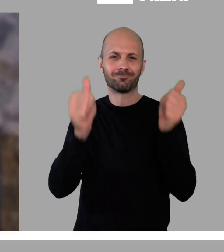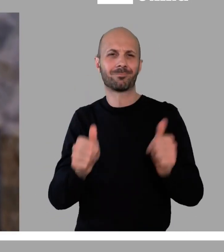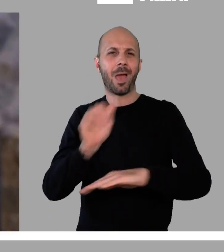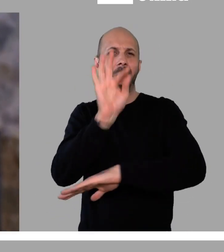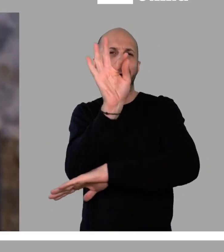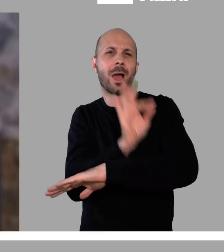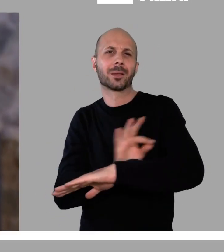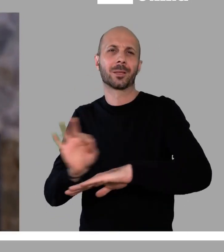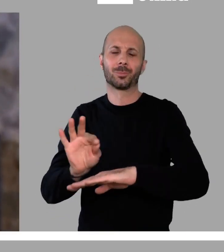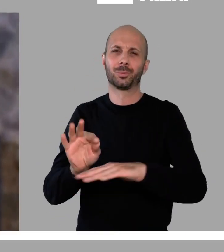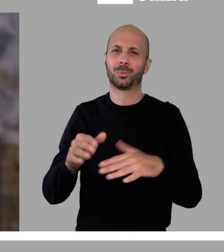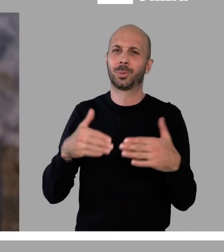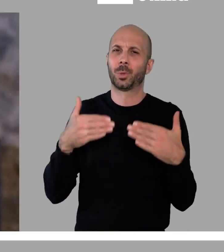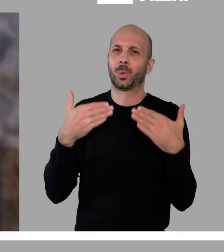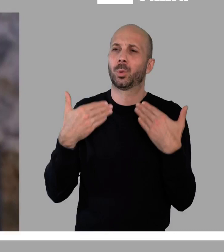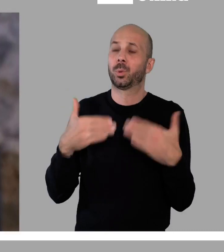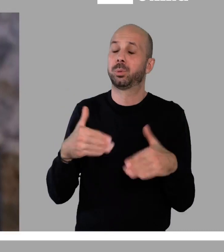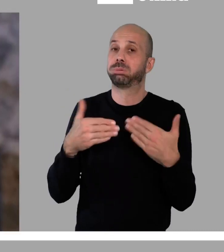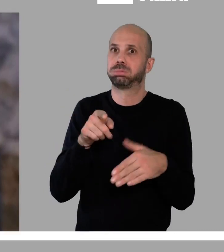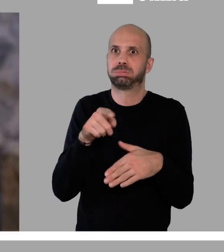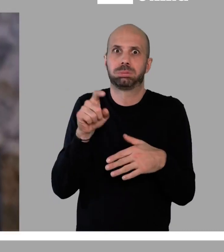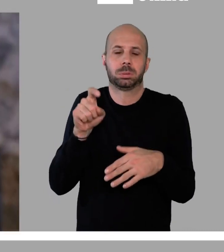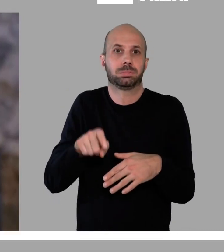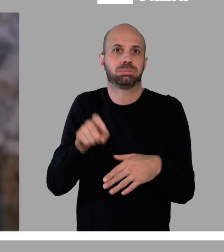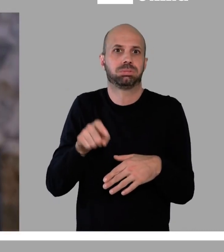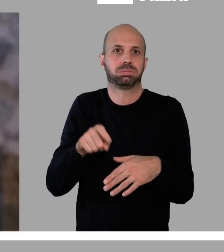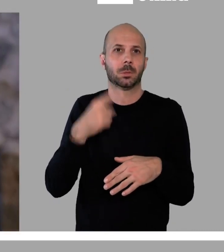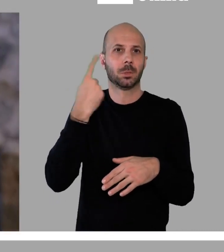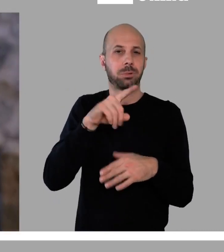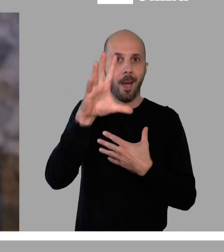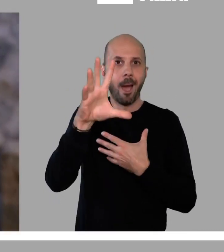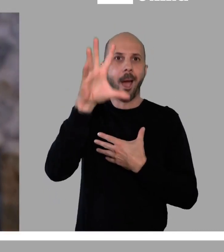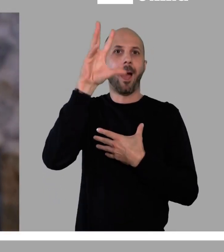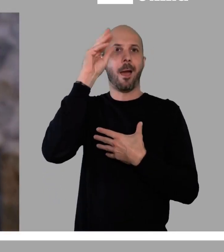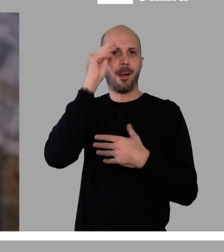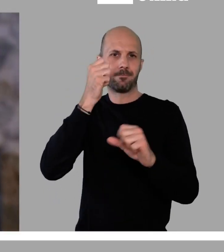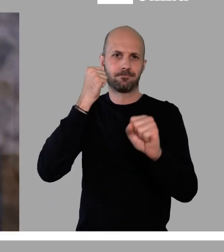These architectural models are very useful